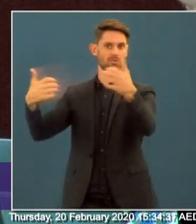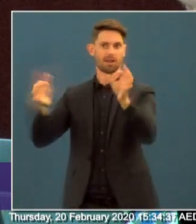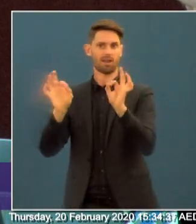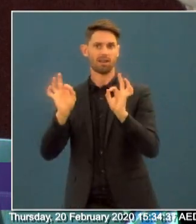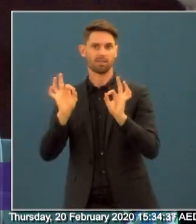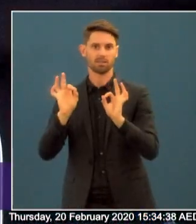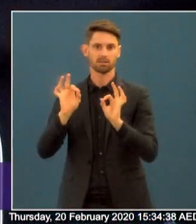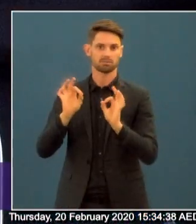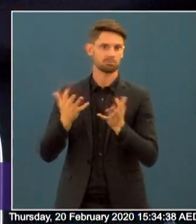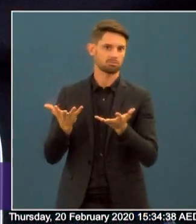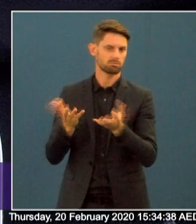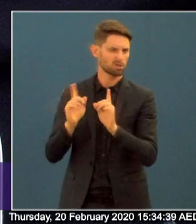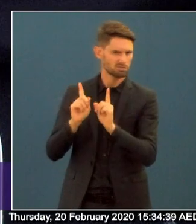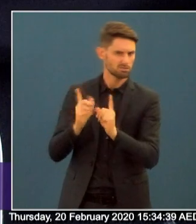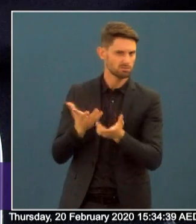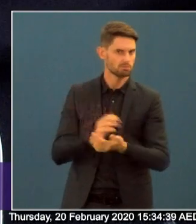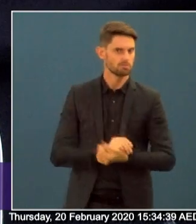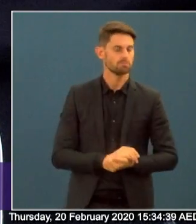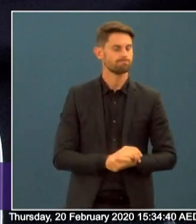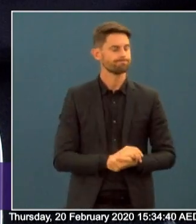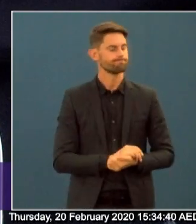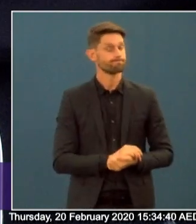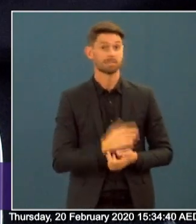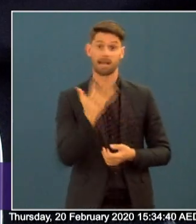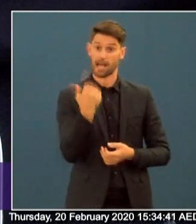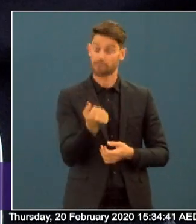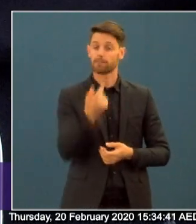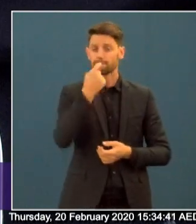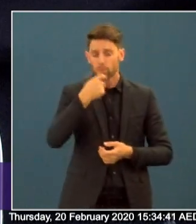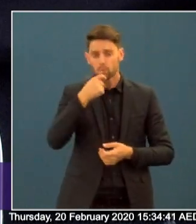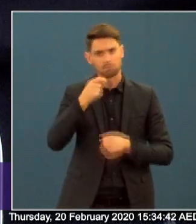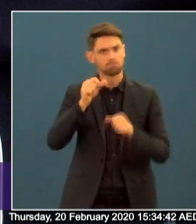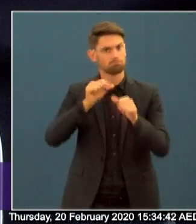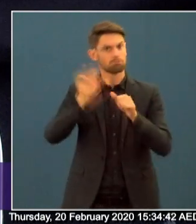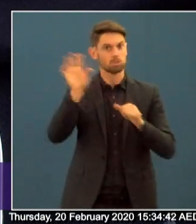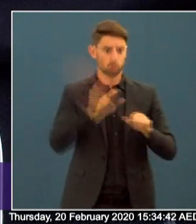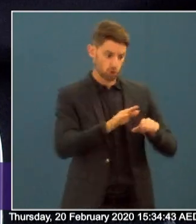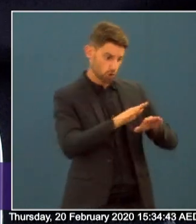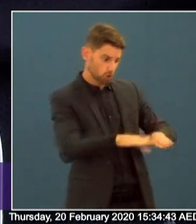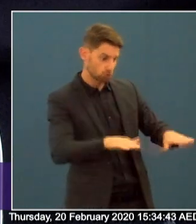There are some examples of excellent coordinated care for children with developmental disabilities